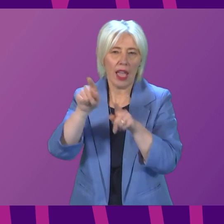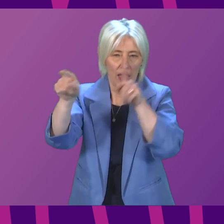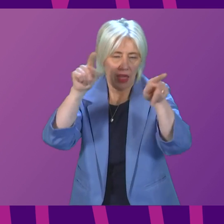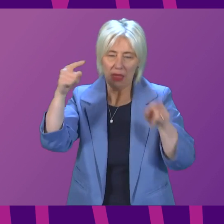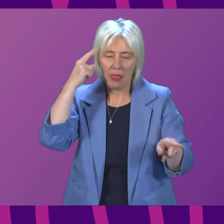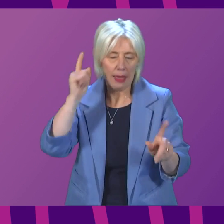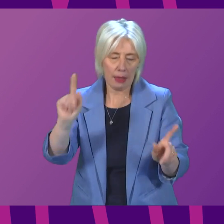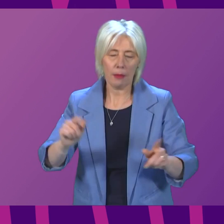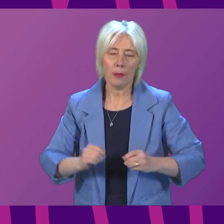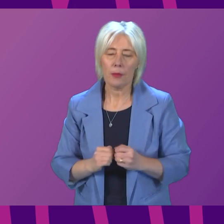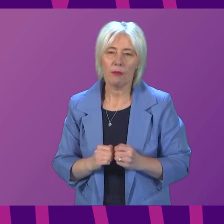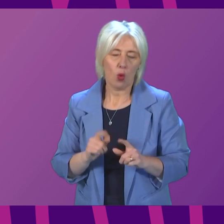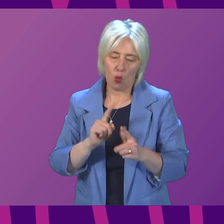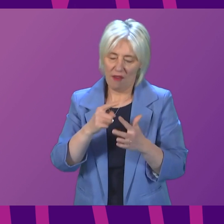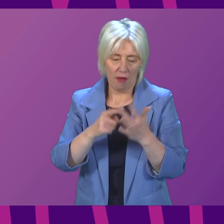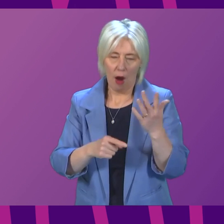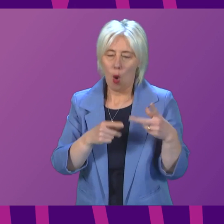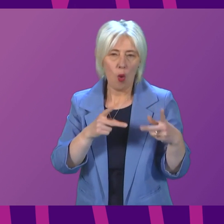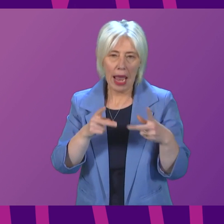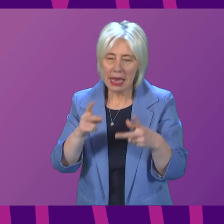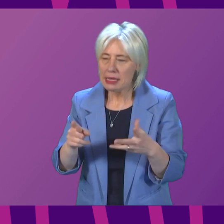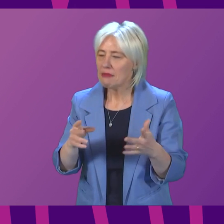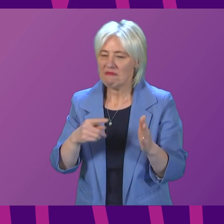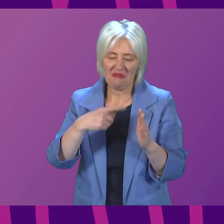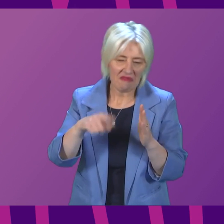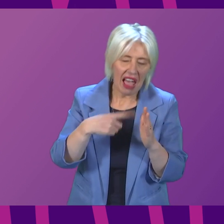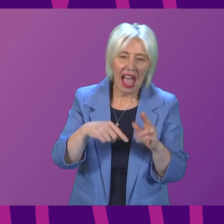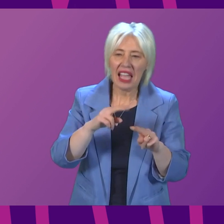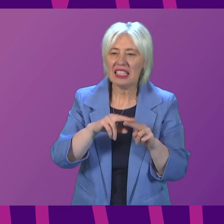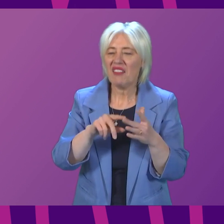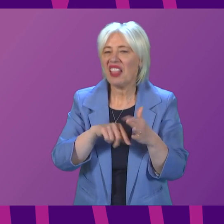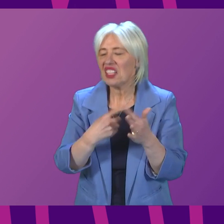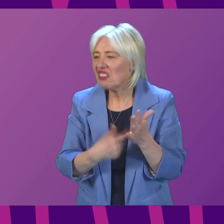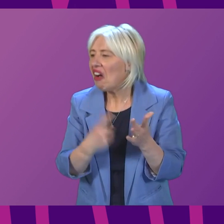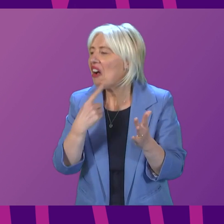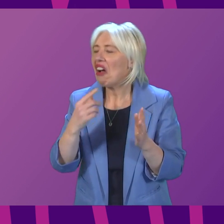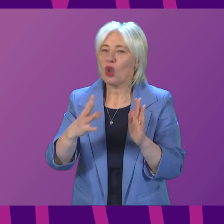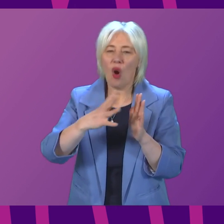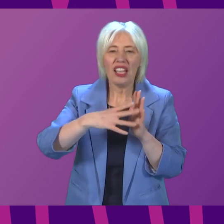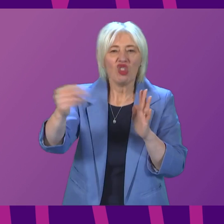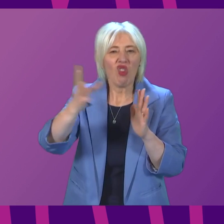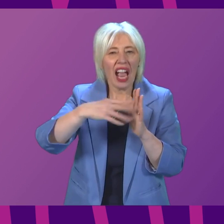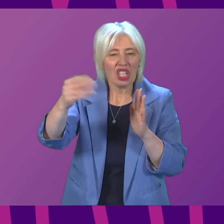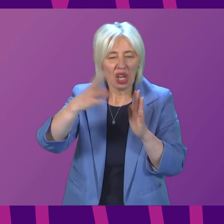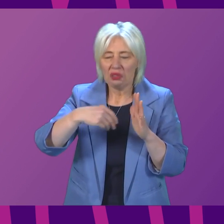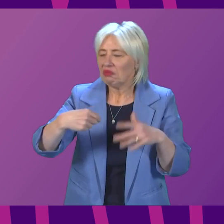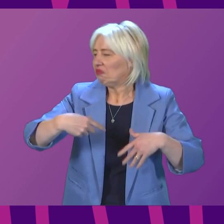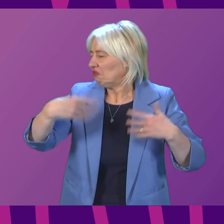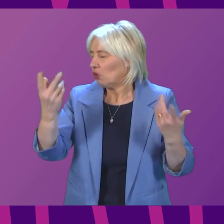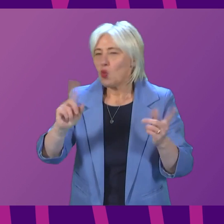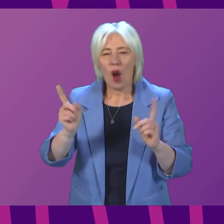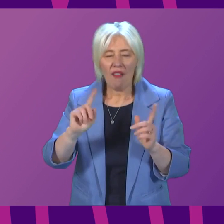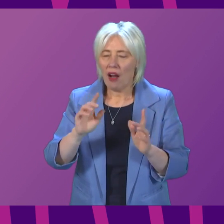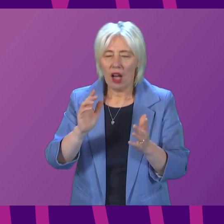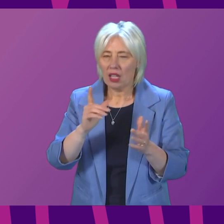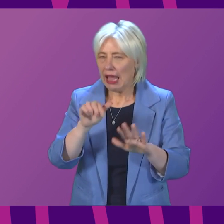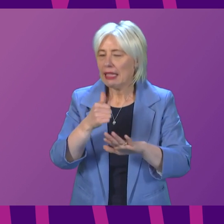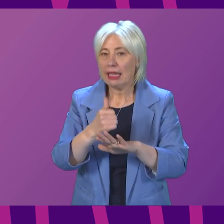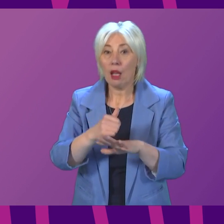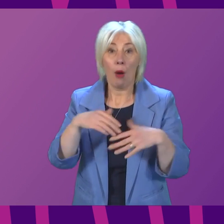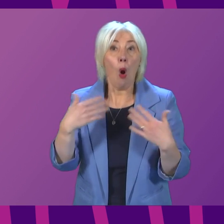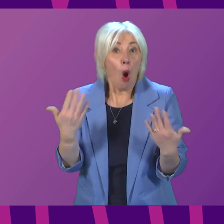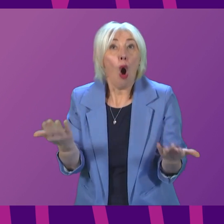units, small mechanical ventilation units or extractor fan units, or to make some basic